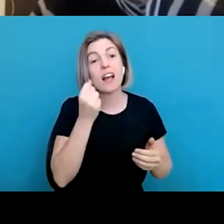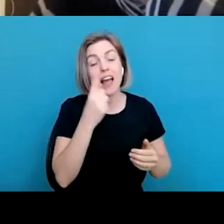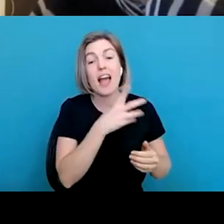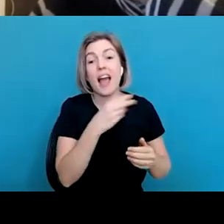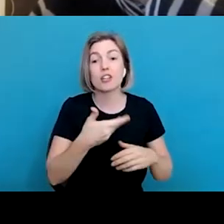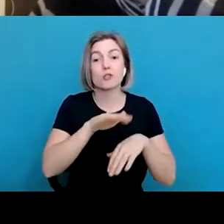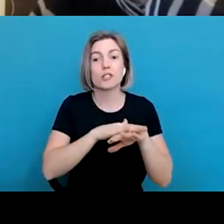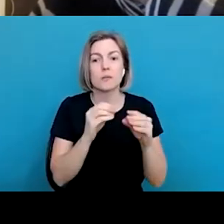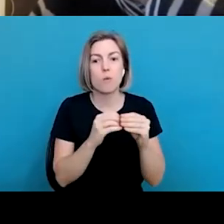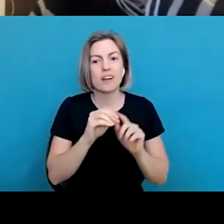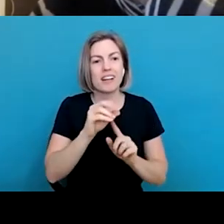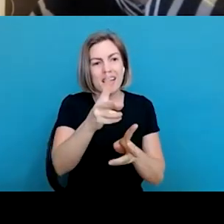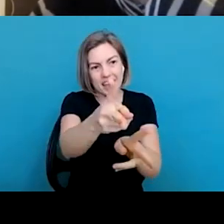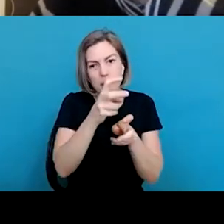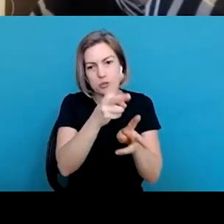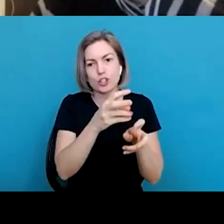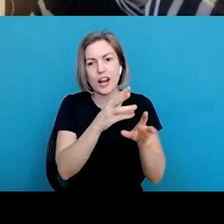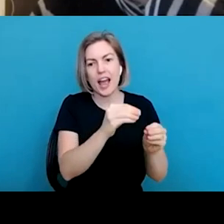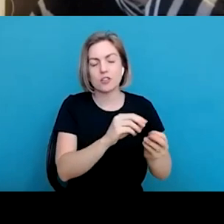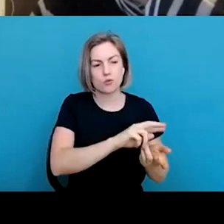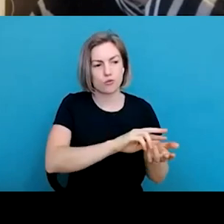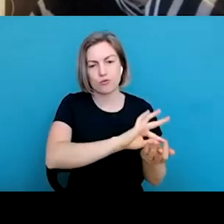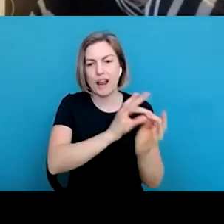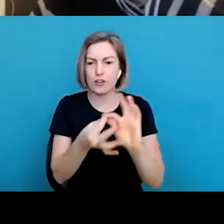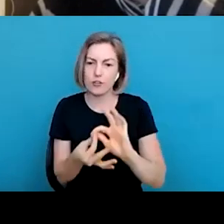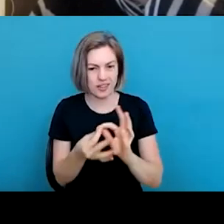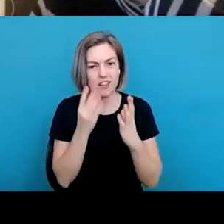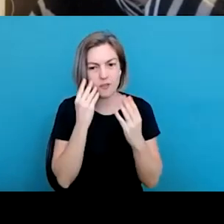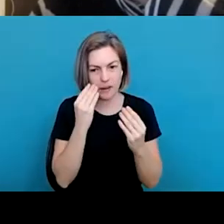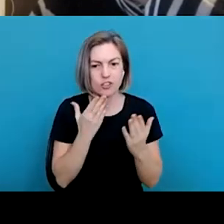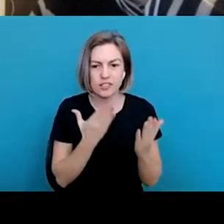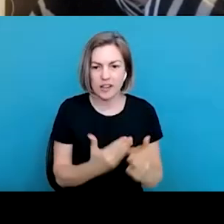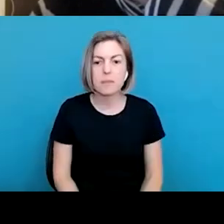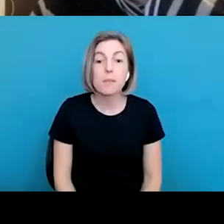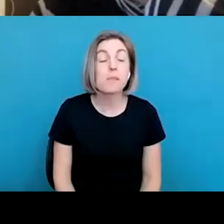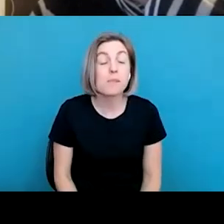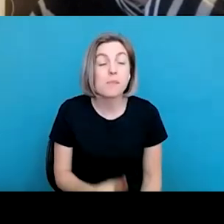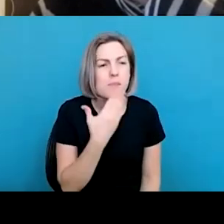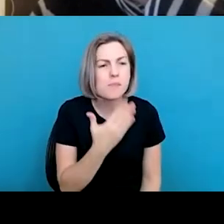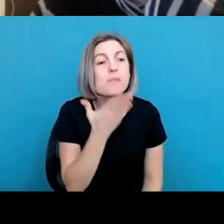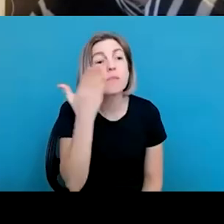capture and rendering the information that is visual information. Thank you. Larry, across to you.